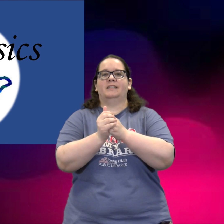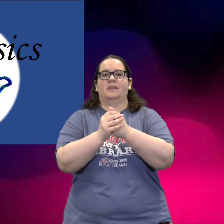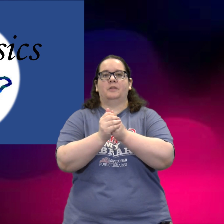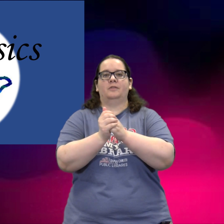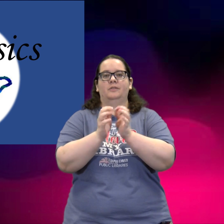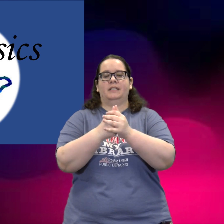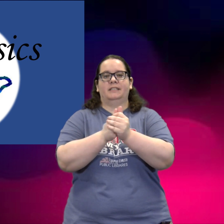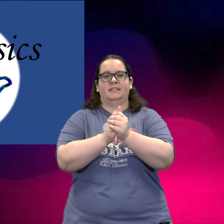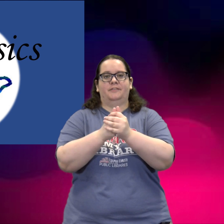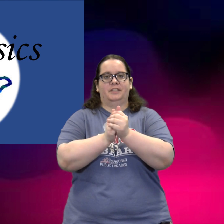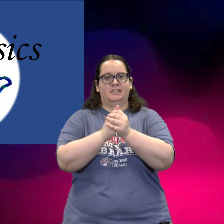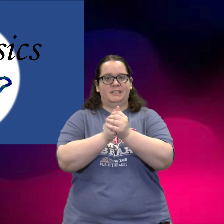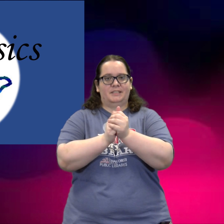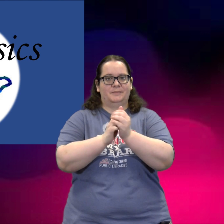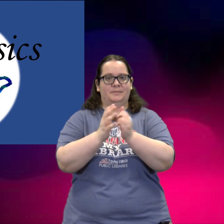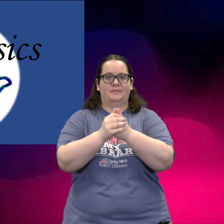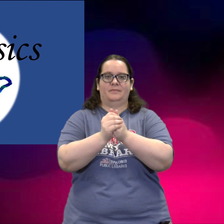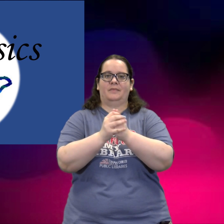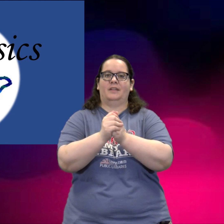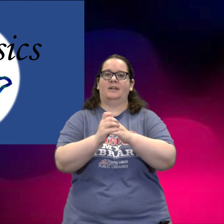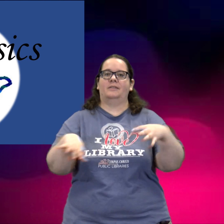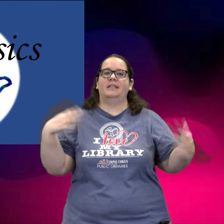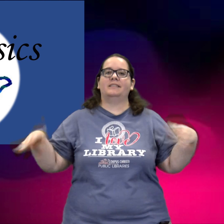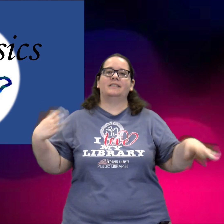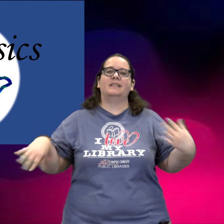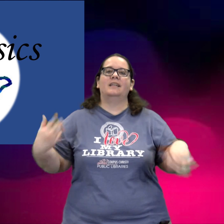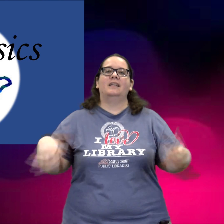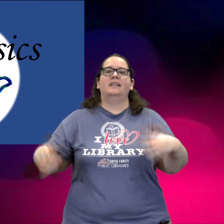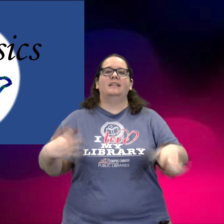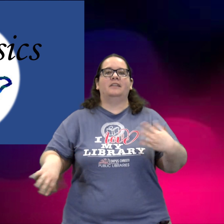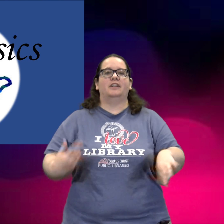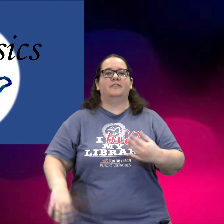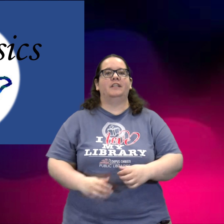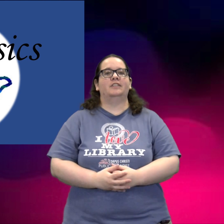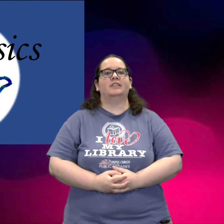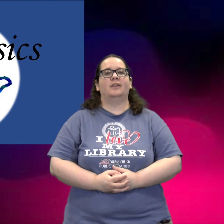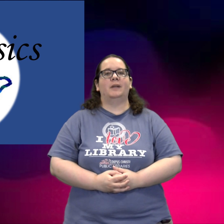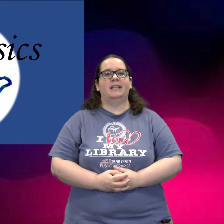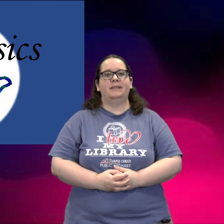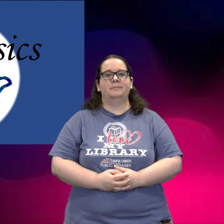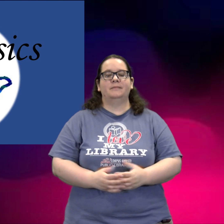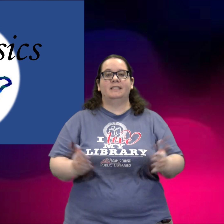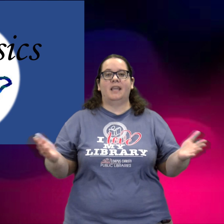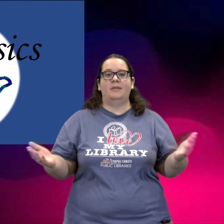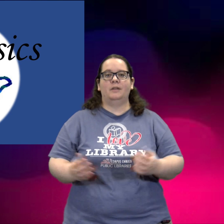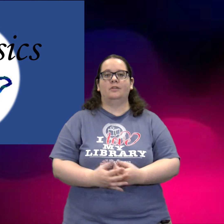sign with cold and stiff fingers. Alright, now that our fingers are ready, today we are